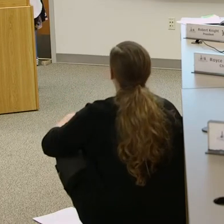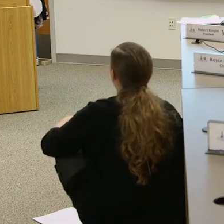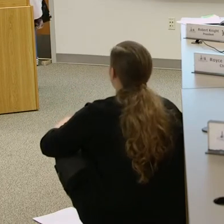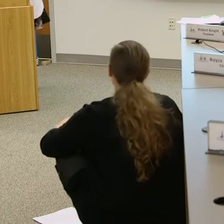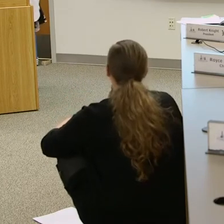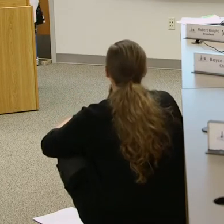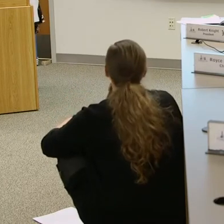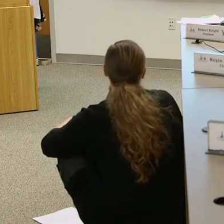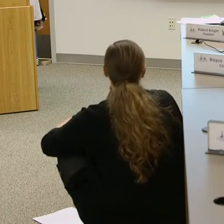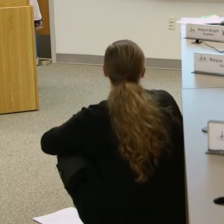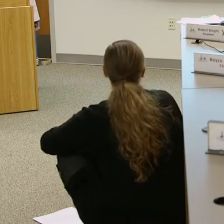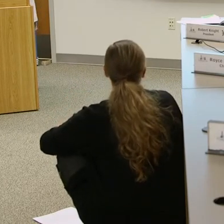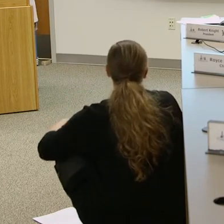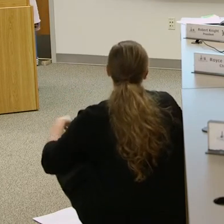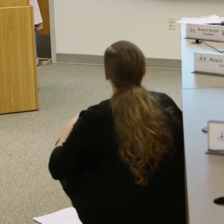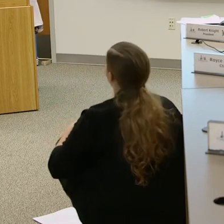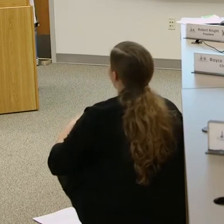and then I'll come back and run you down.